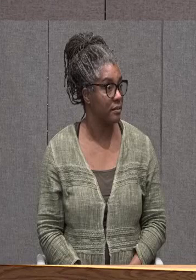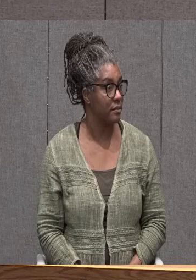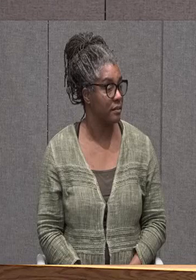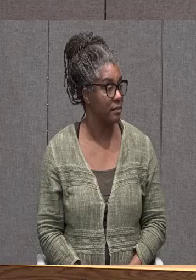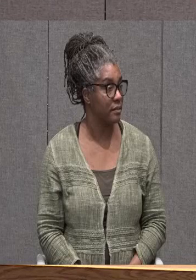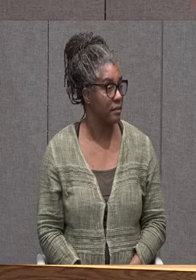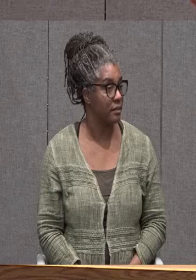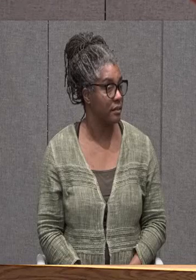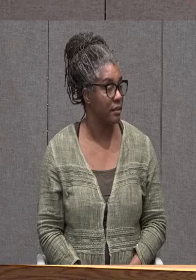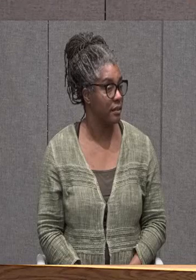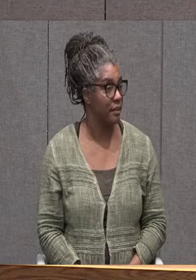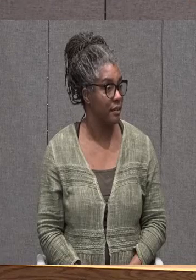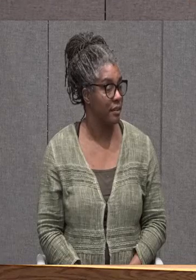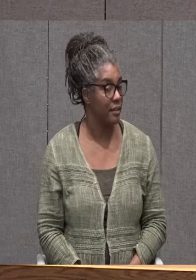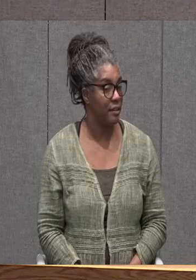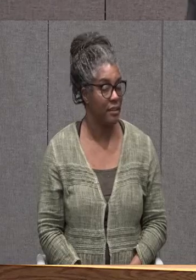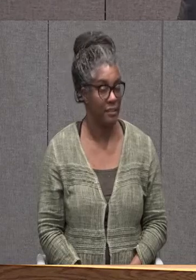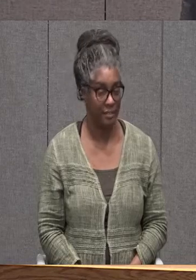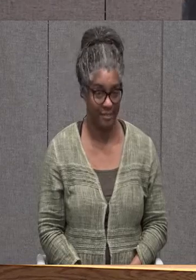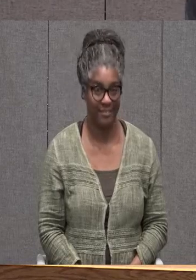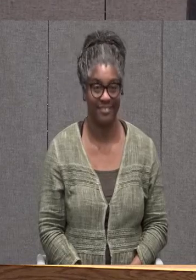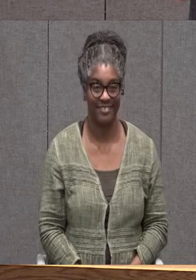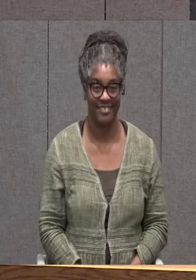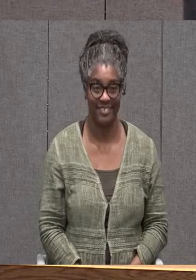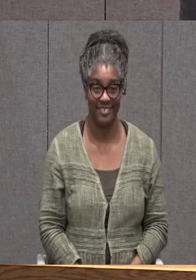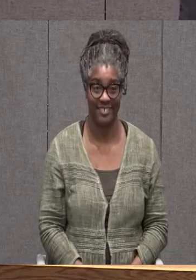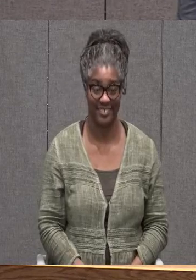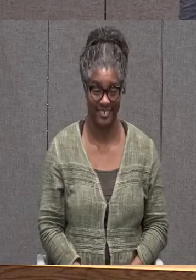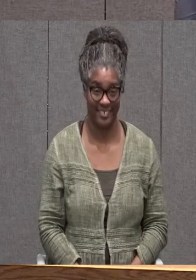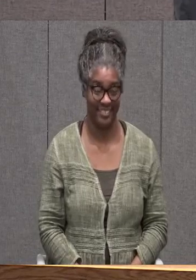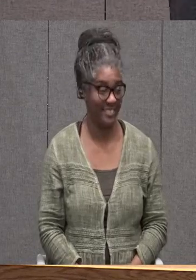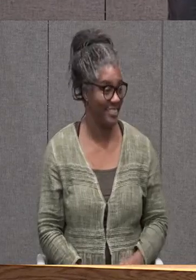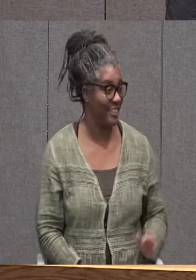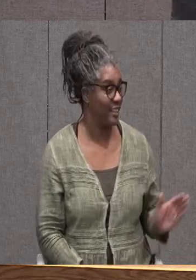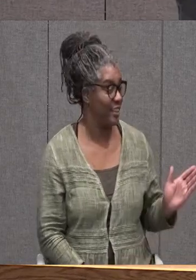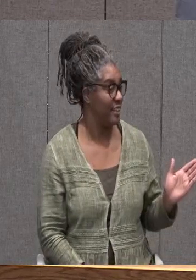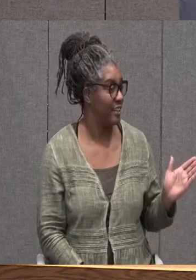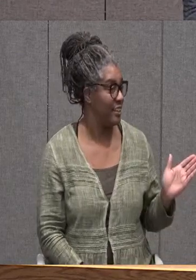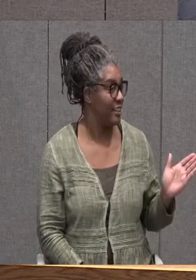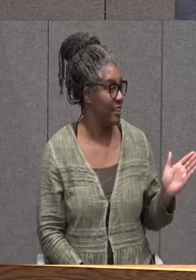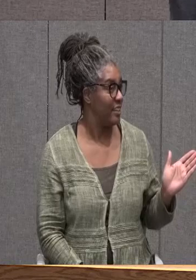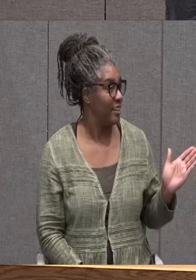Ladies and Gentlemen, this is Mambo No.5 Right foot, one, two, three, four,